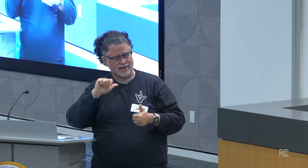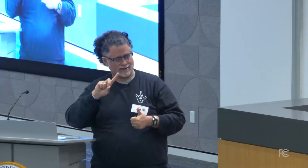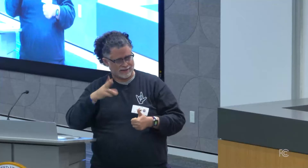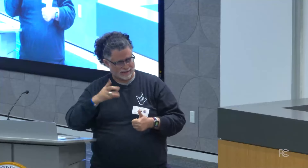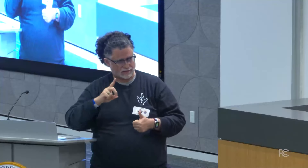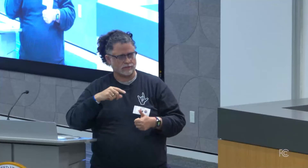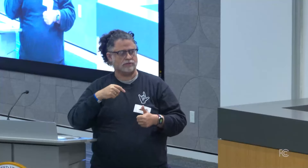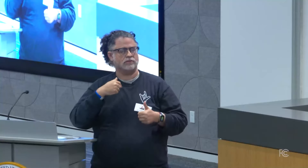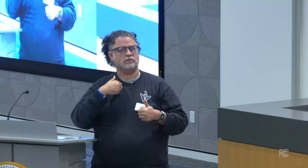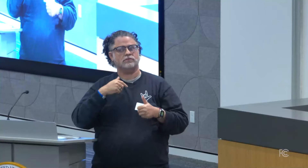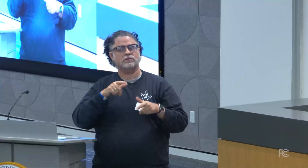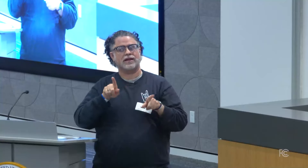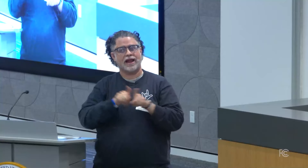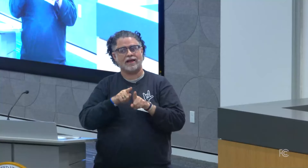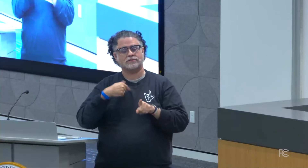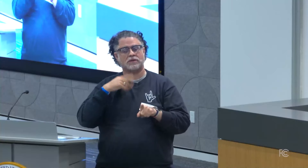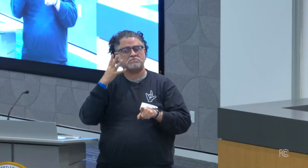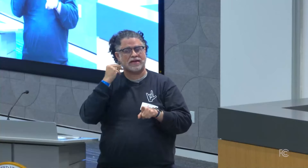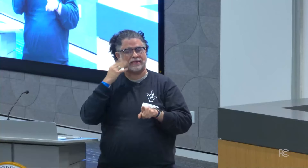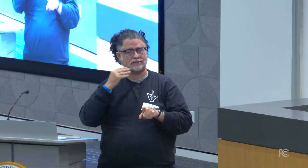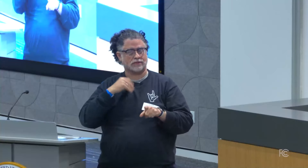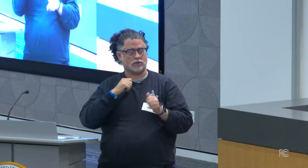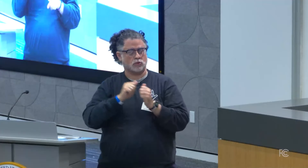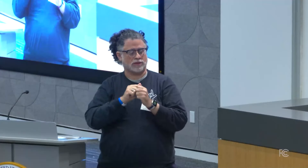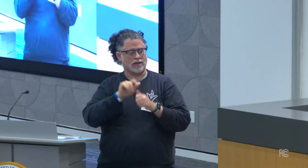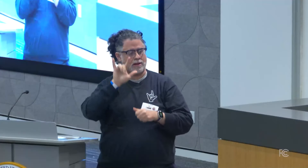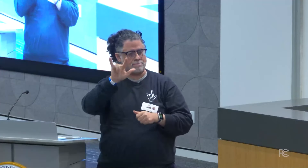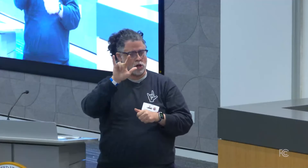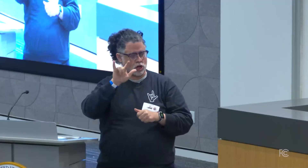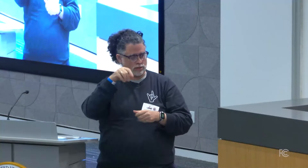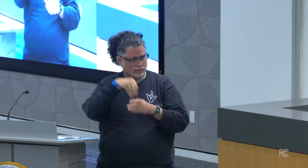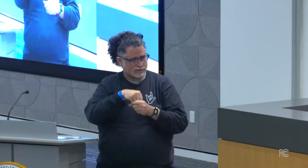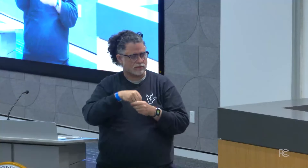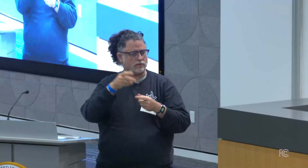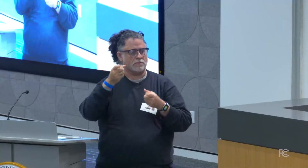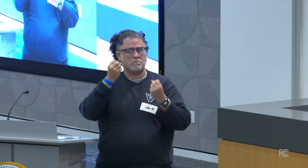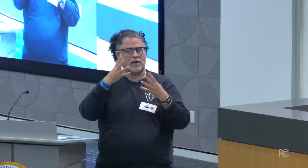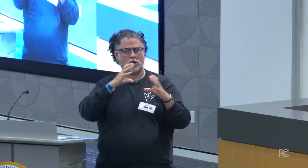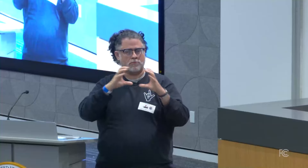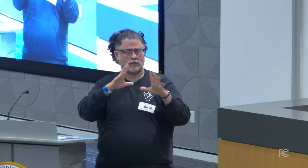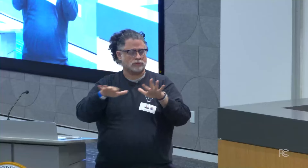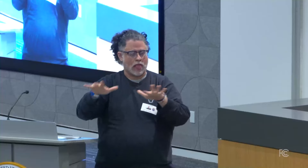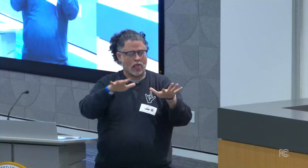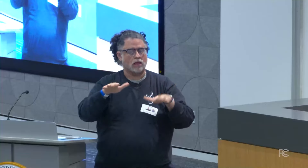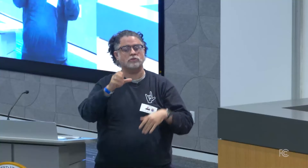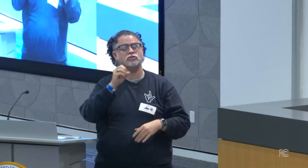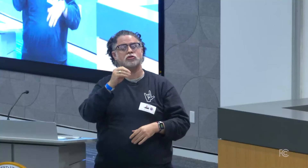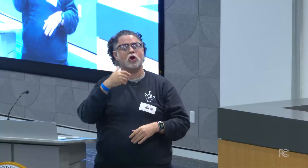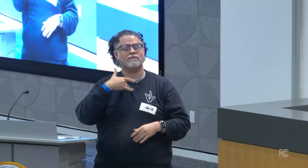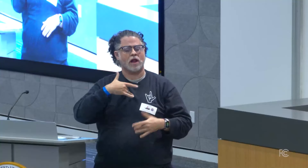ALL RIGHT, SO I'LL TRY TO BE CONCISE WITH MY QUESTION HERE. AS A NEW AMERICAN, AND